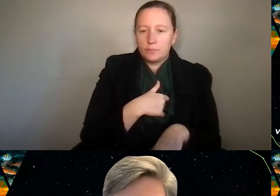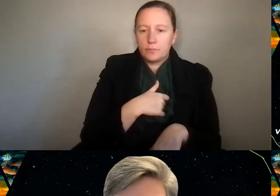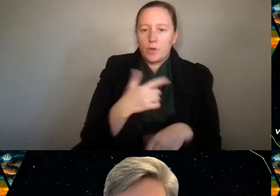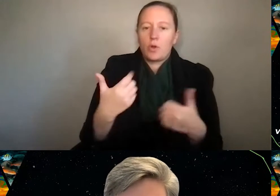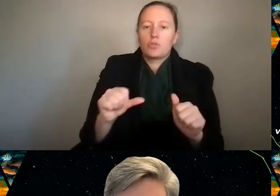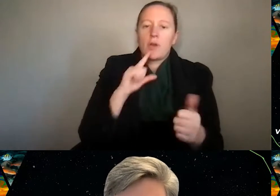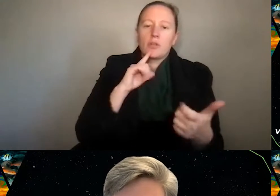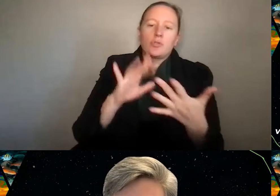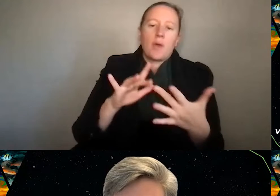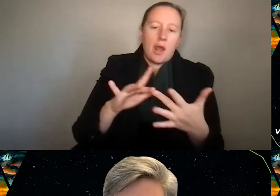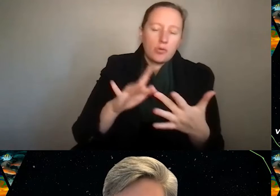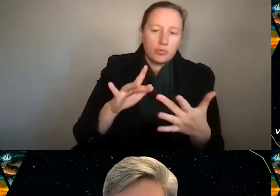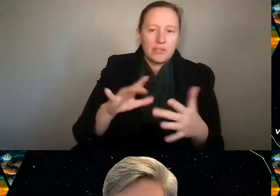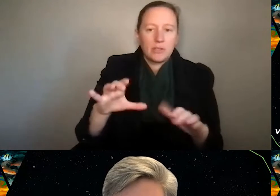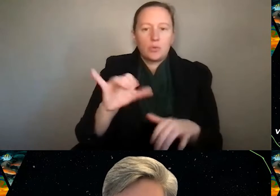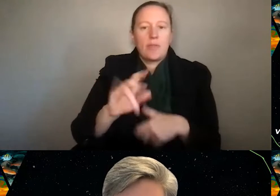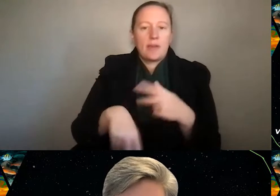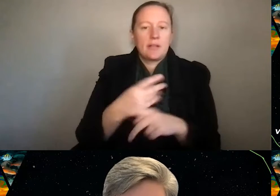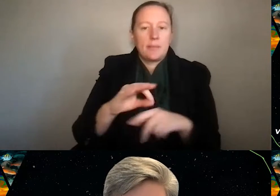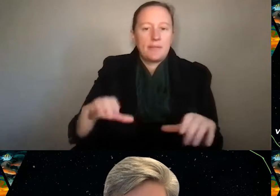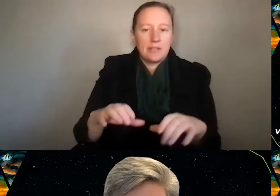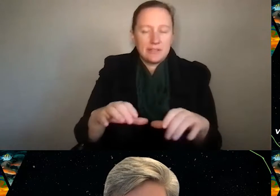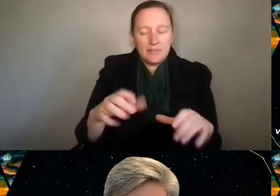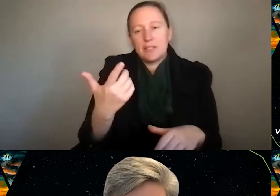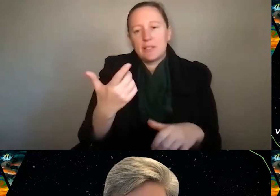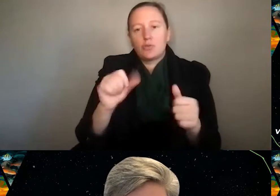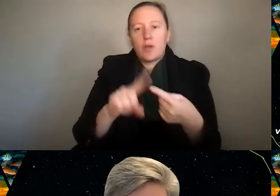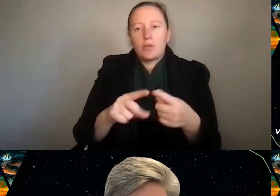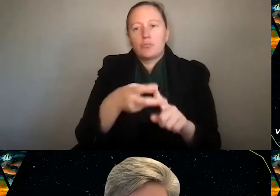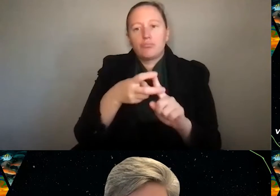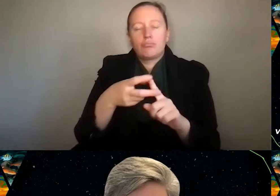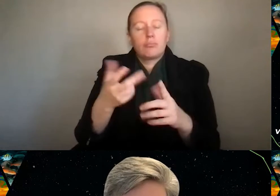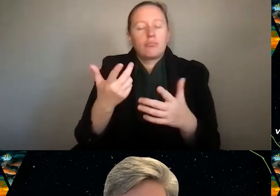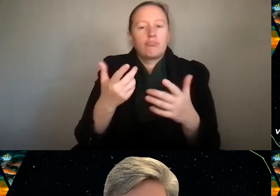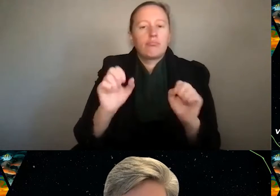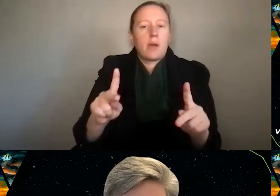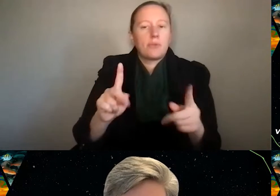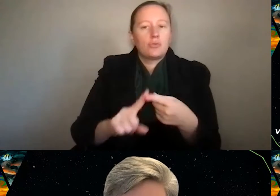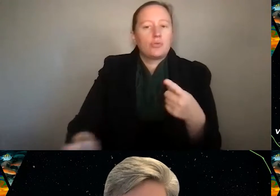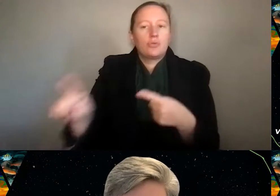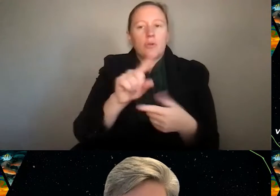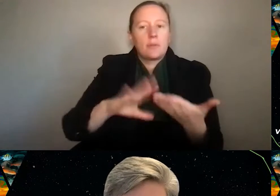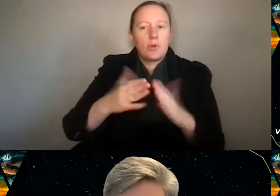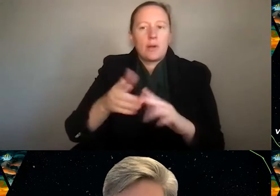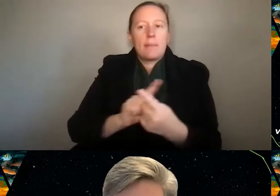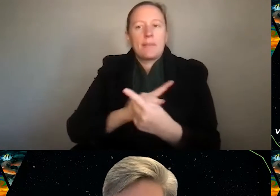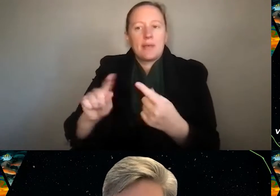and do this kind of activities and go to the community. Also providing this opportunity to meet particularly with you and hear